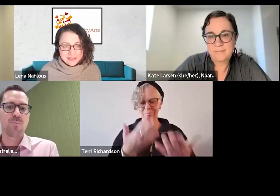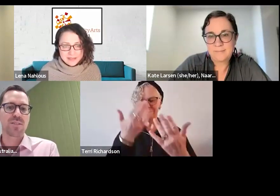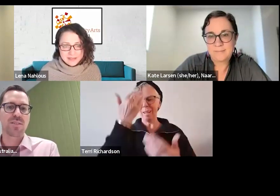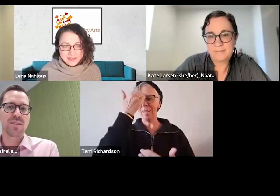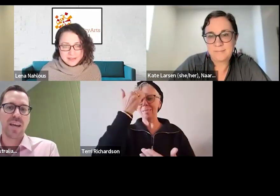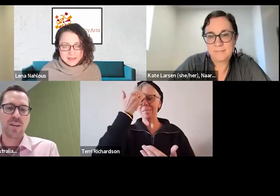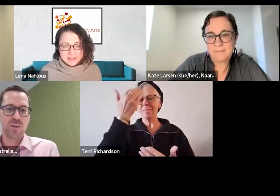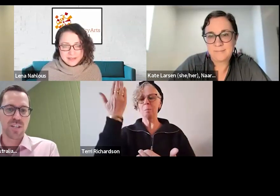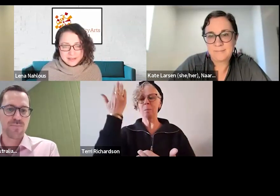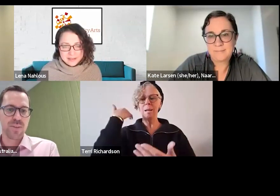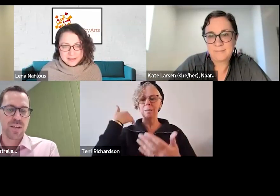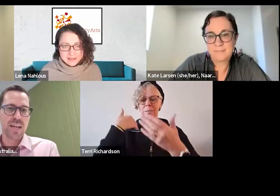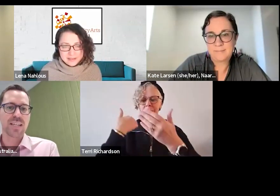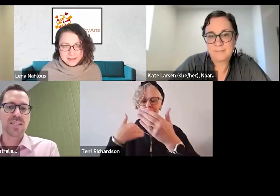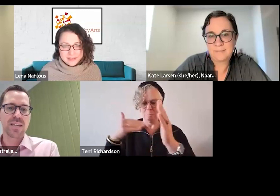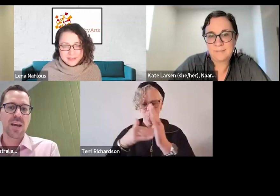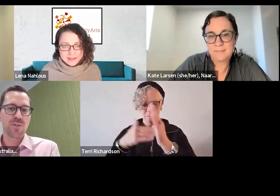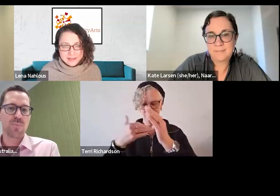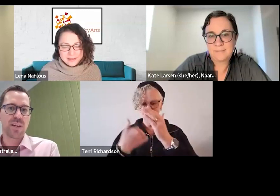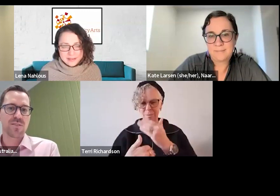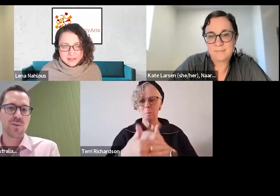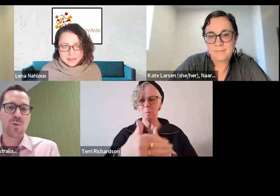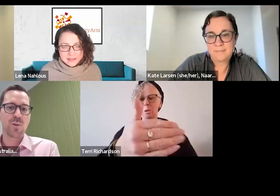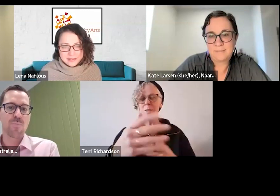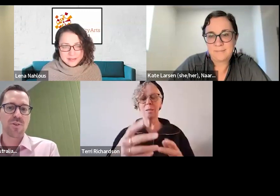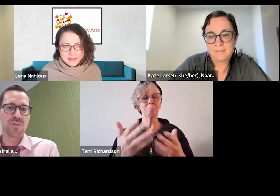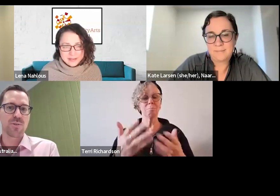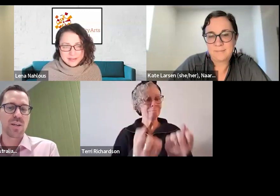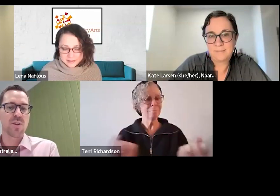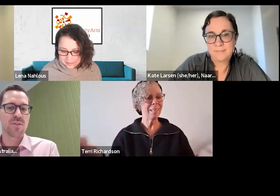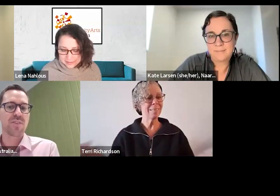present and emerging and extend that respect to all Aboriginal and Torres Strait Islander